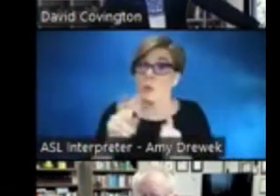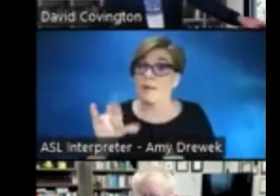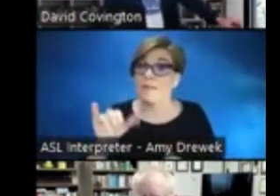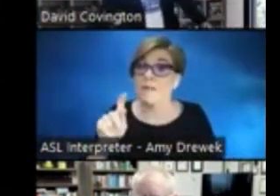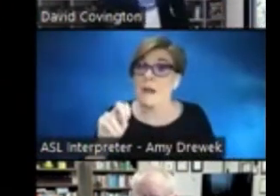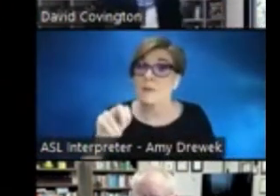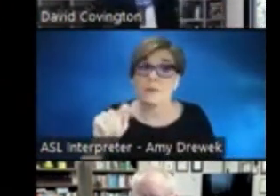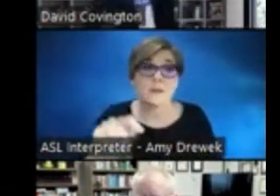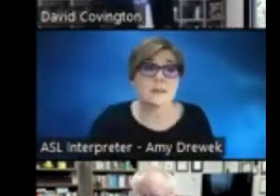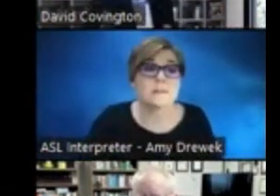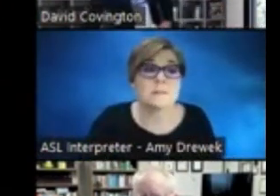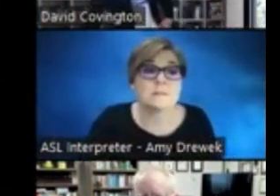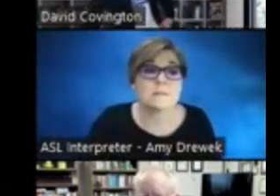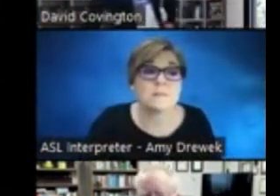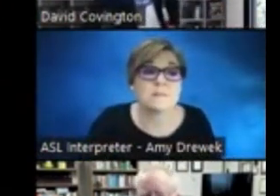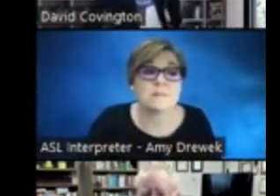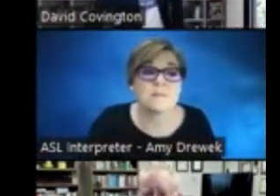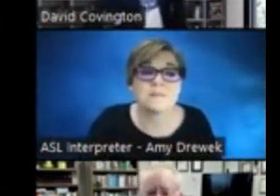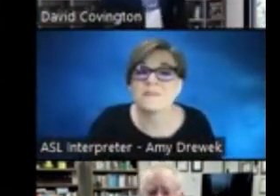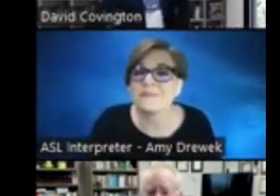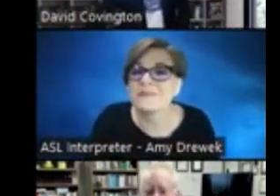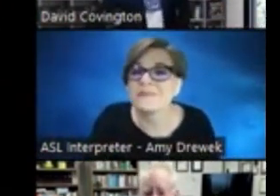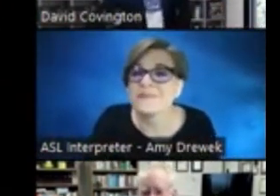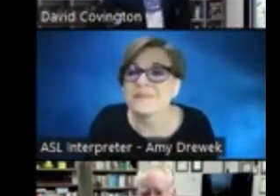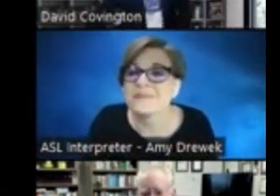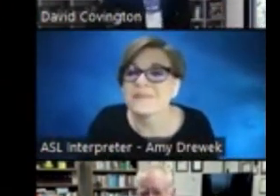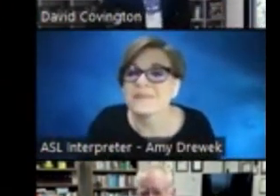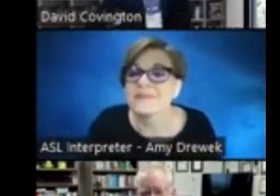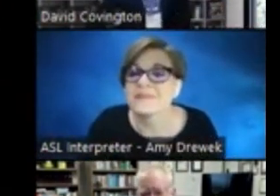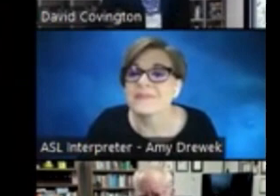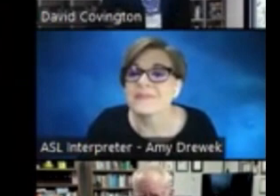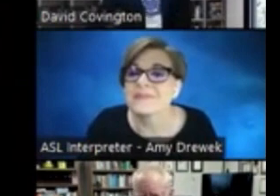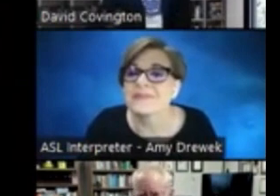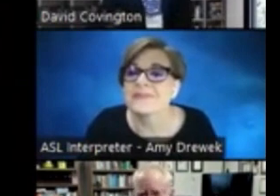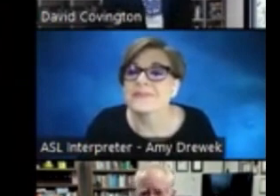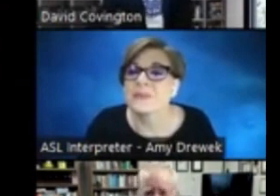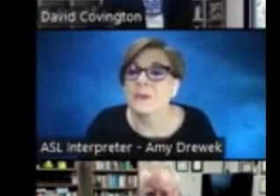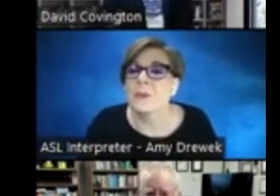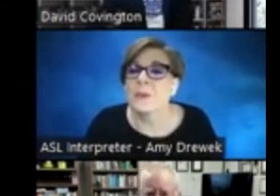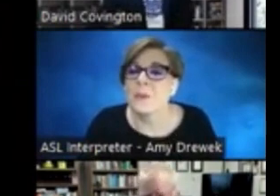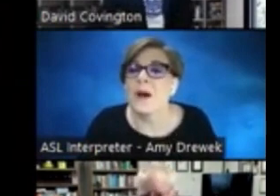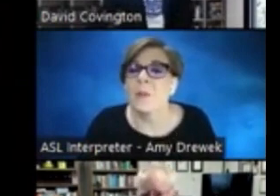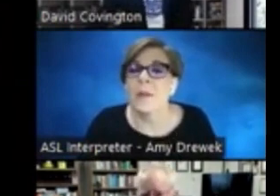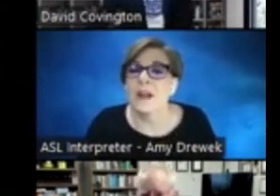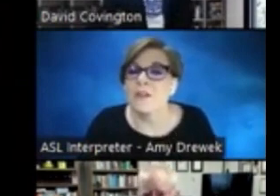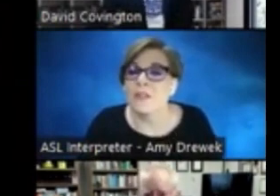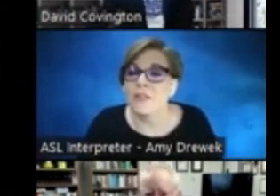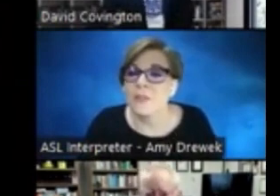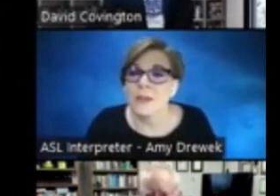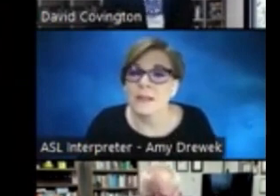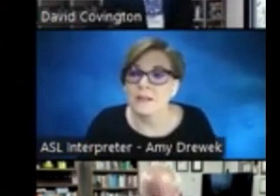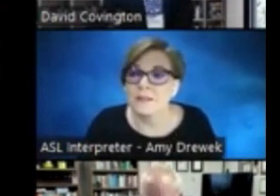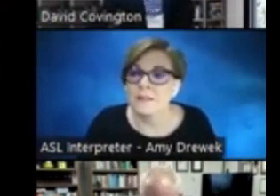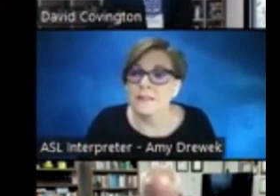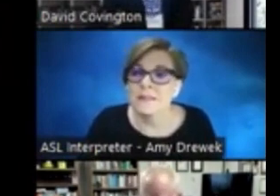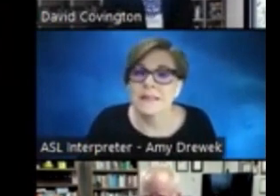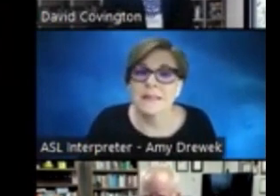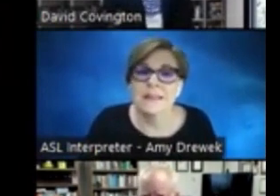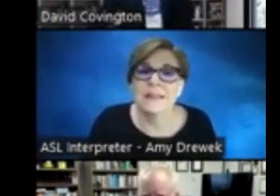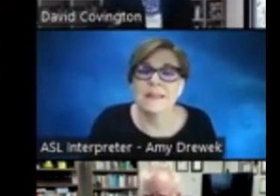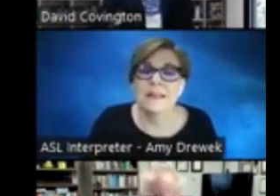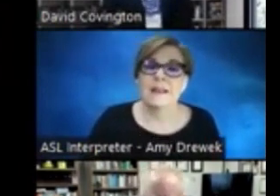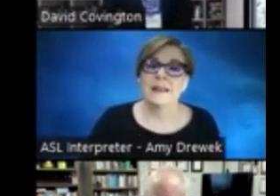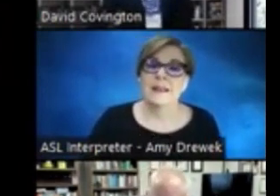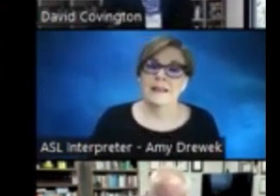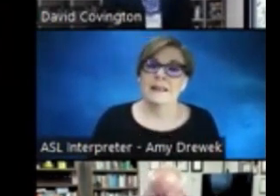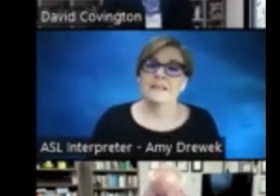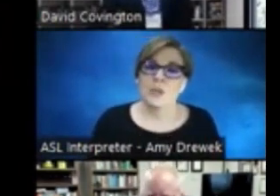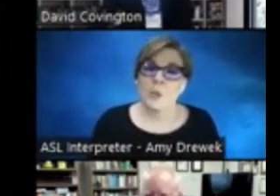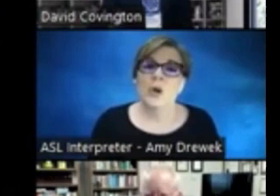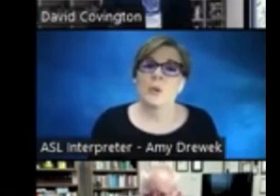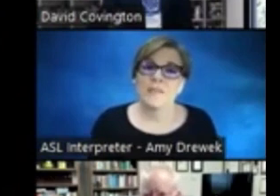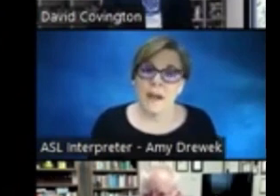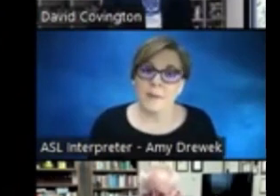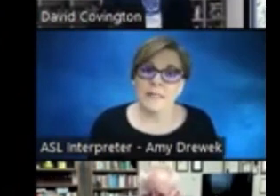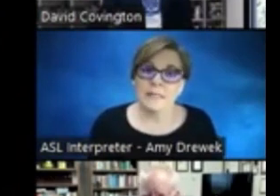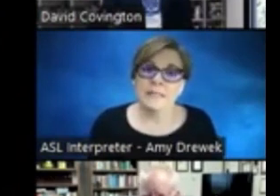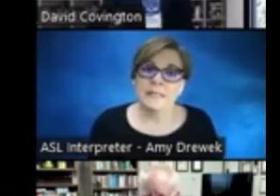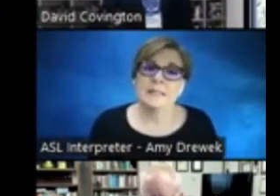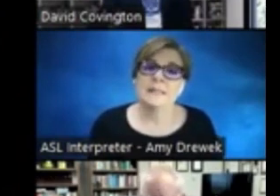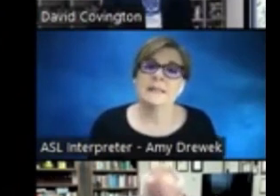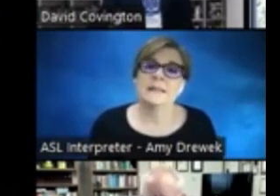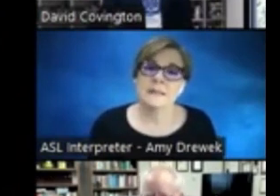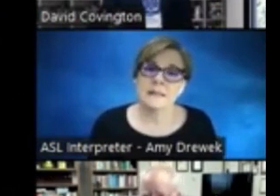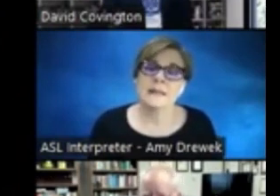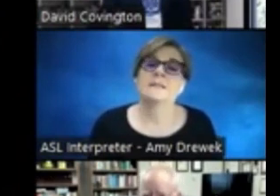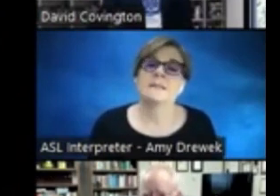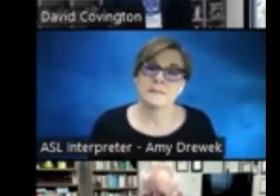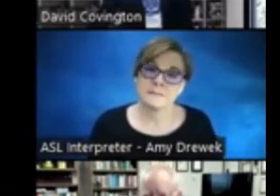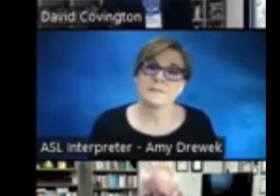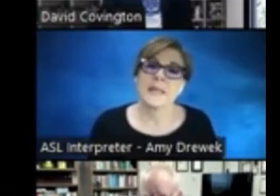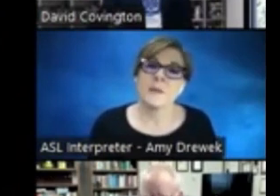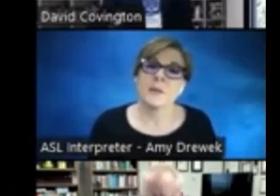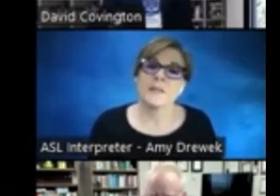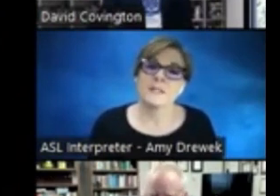WELL, WE ARE THRILLED TO WORK WITH VIBRANT AND WITH THE